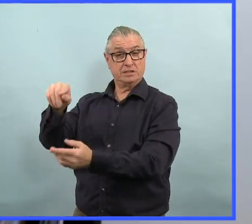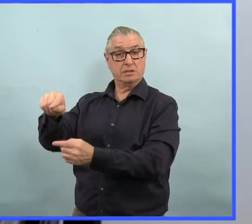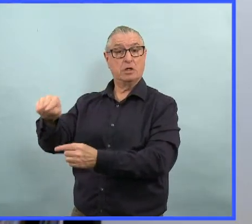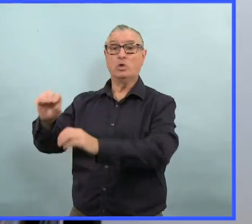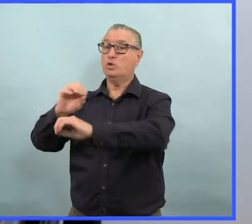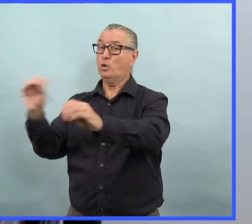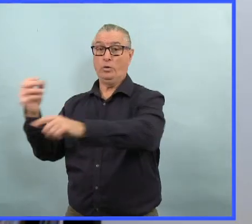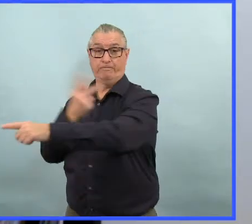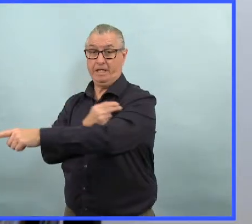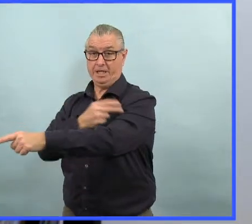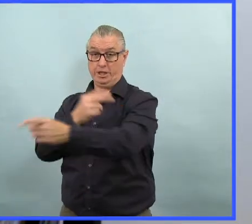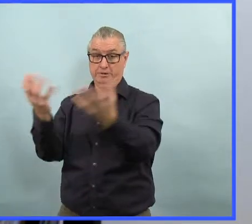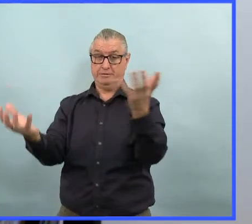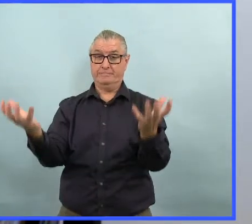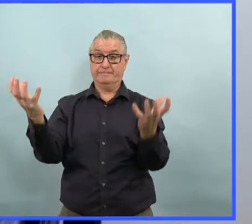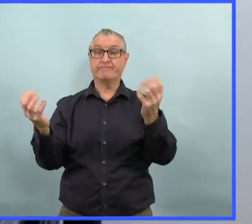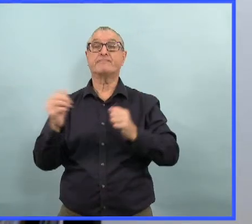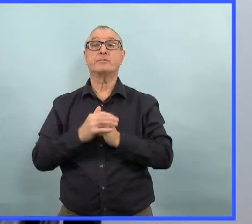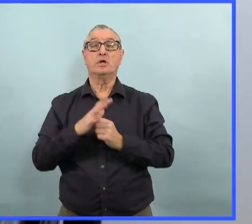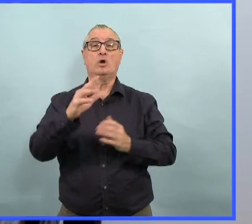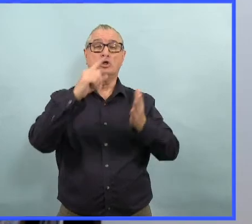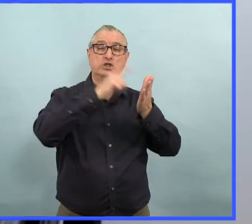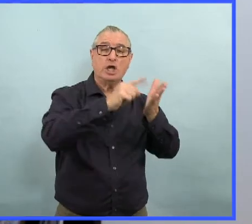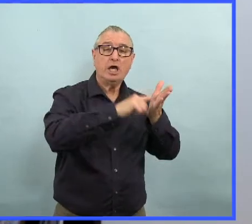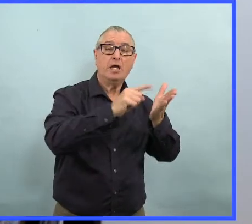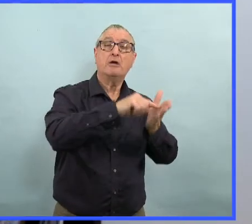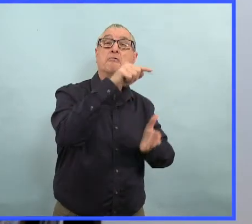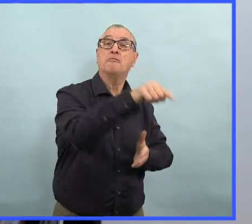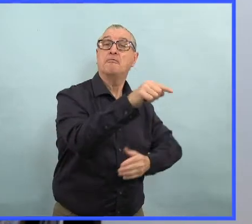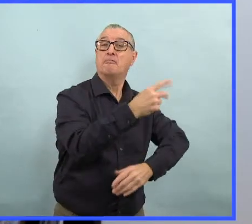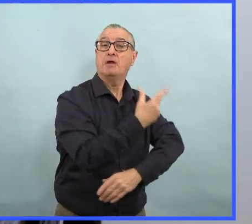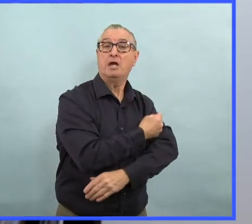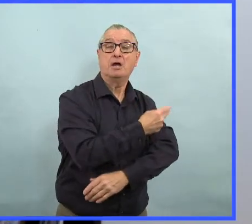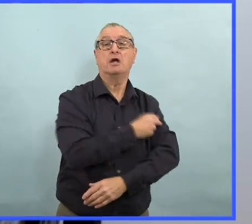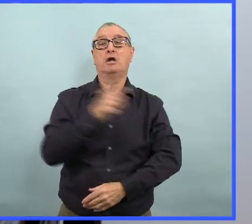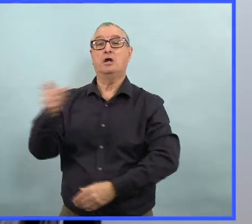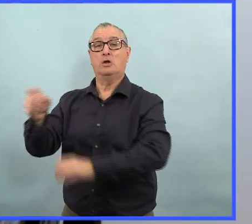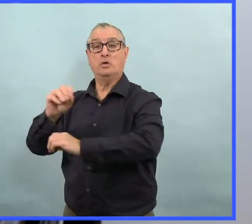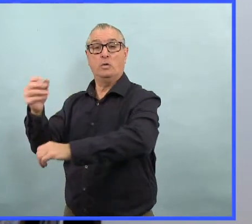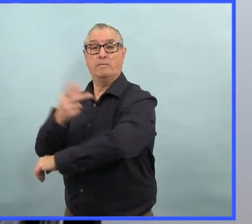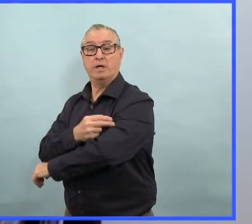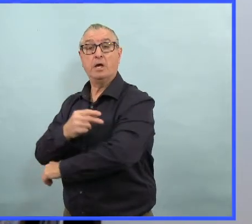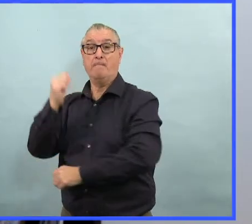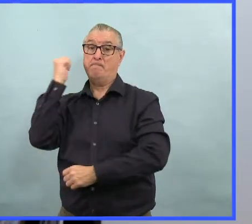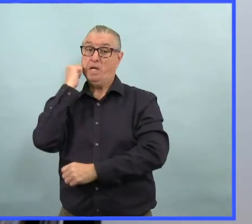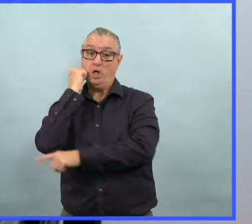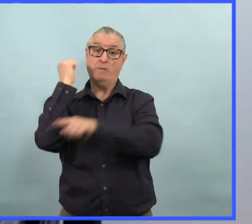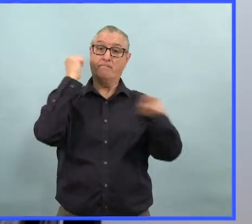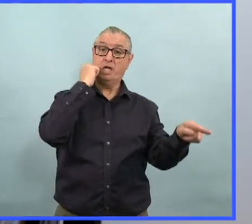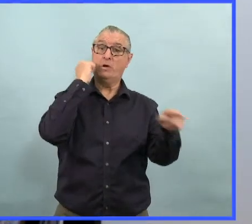cycles immediately after vaccination with their baseline average over their over three